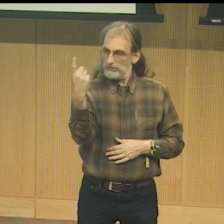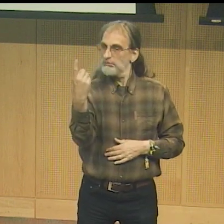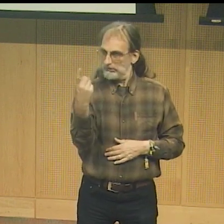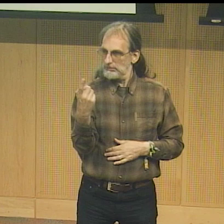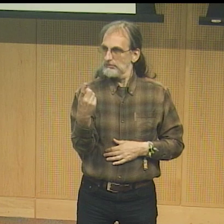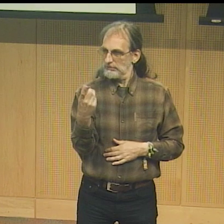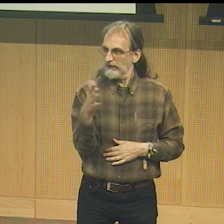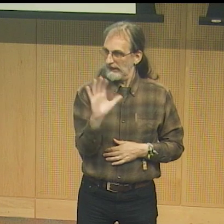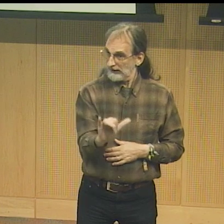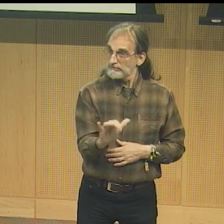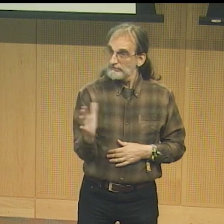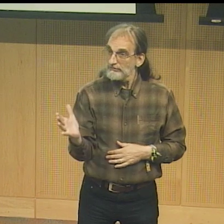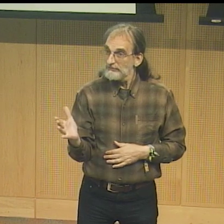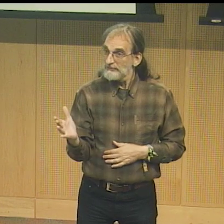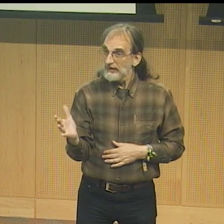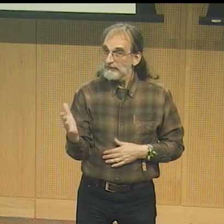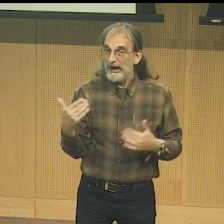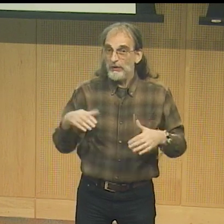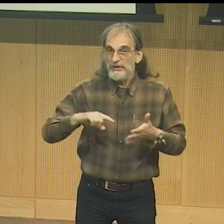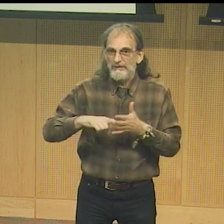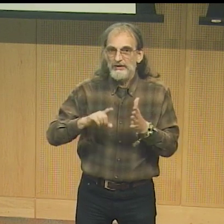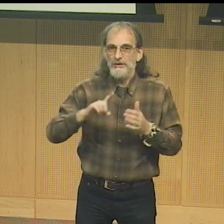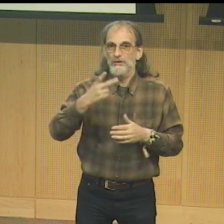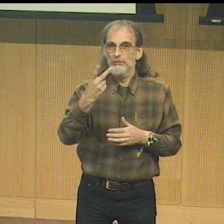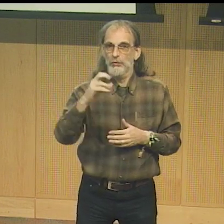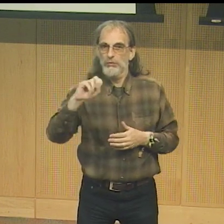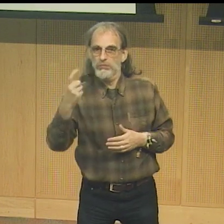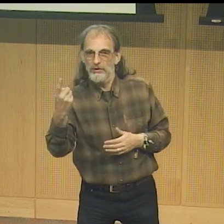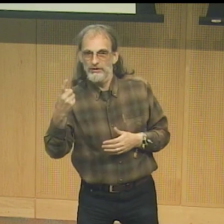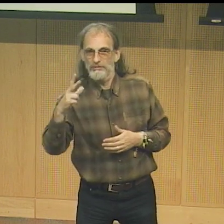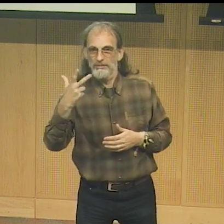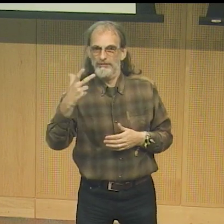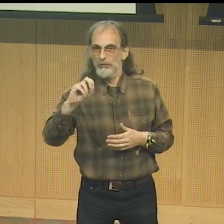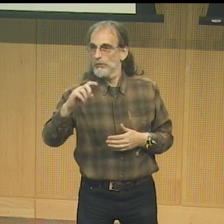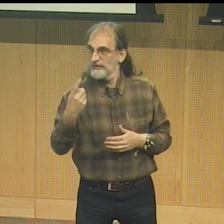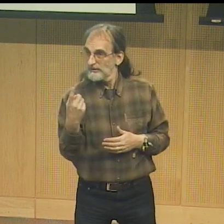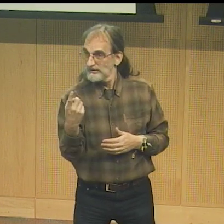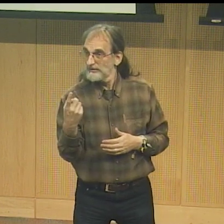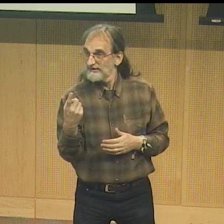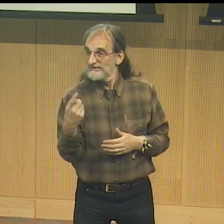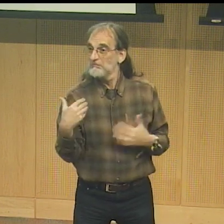We have Deafhood 101. And now we're developing 201, 301.